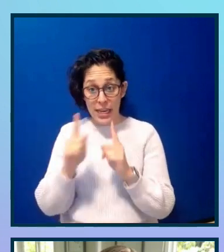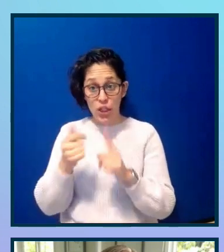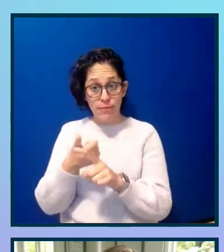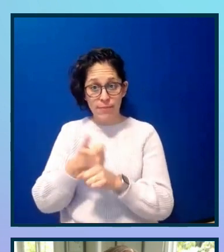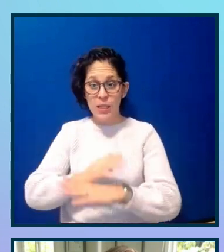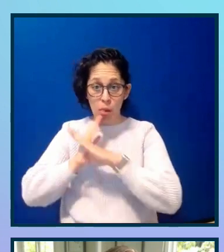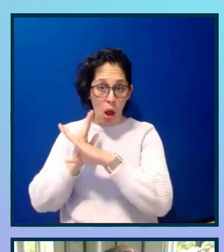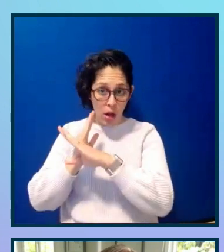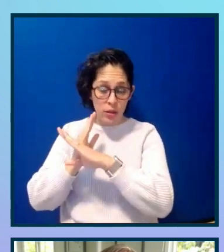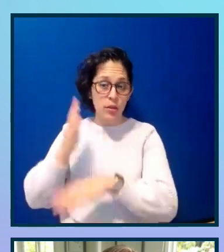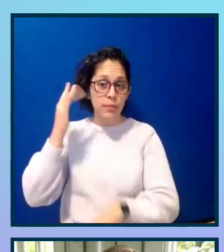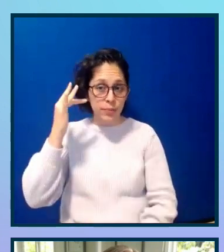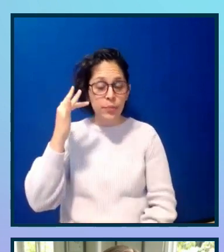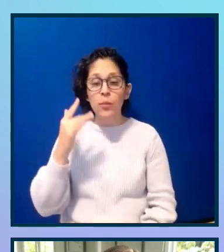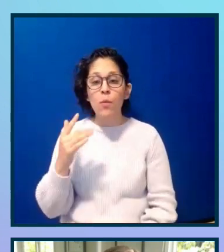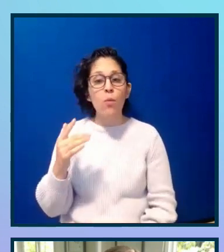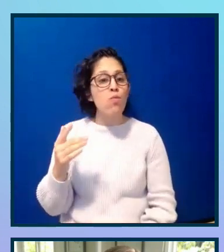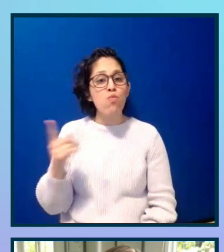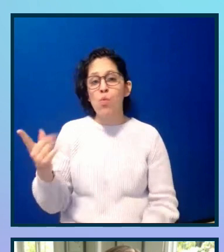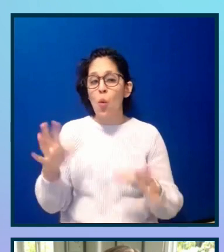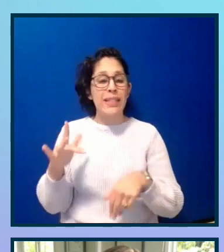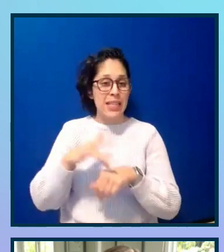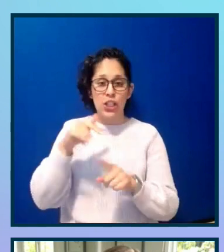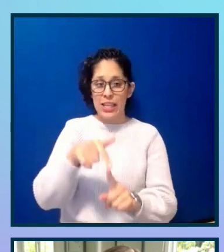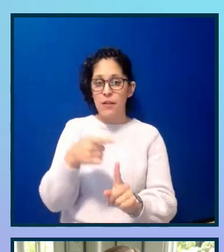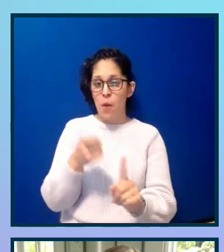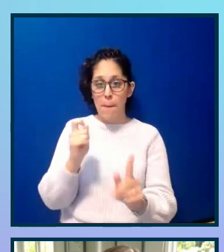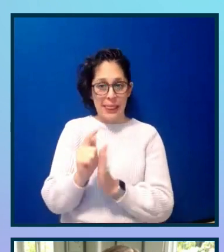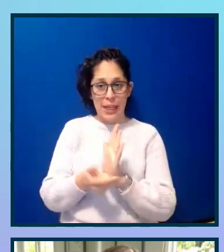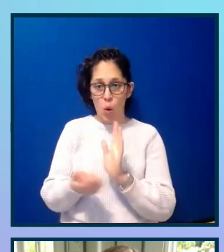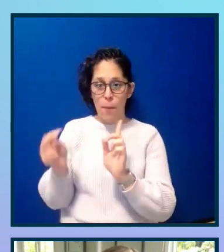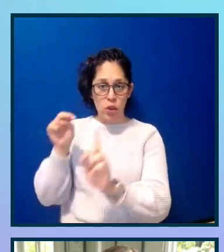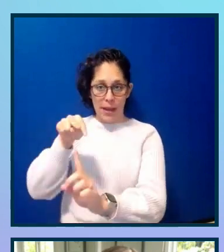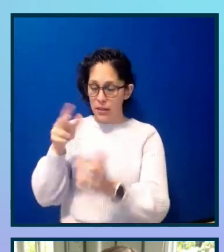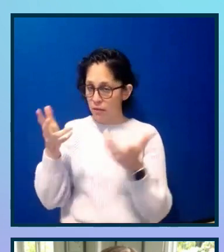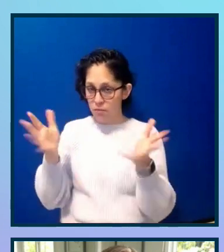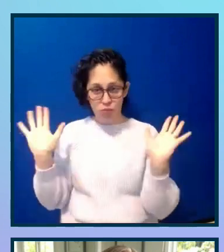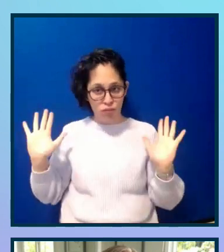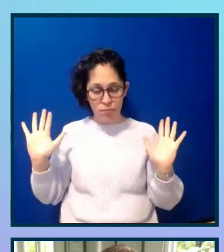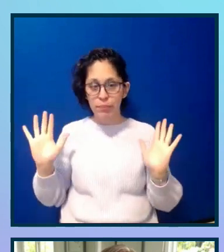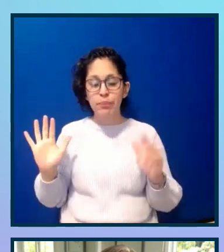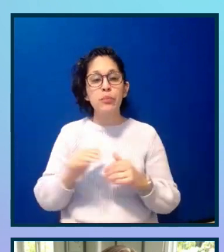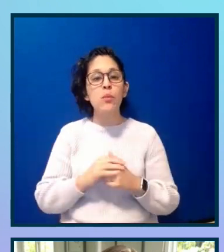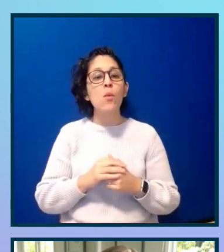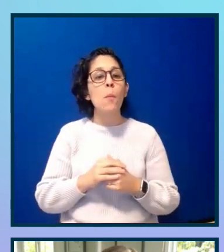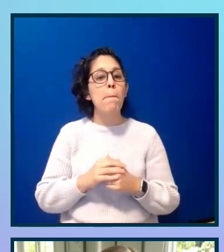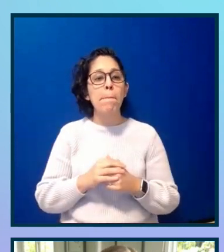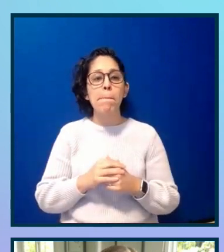because they don't wanna touch this from a legal perspective, right? Because that's not the real product.